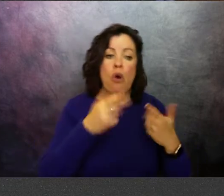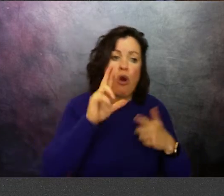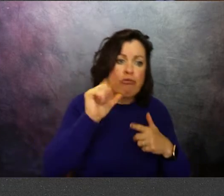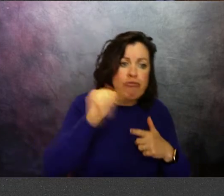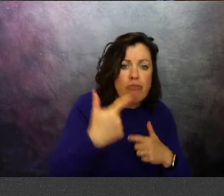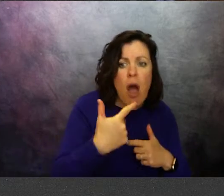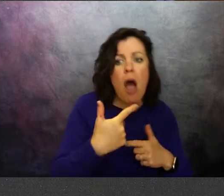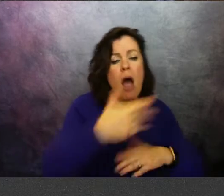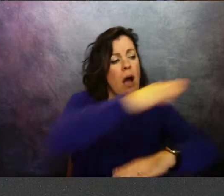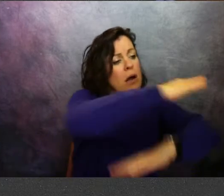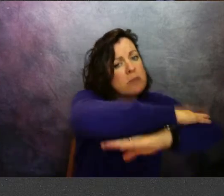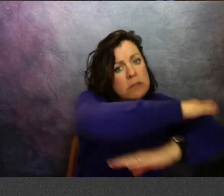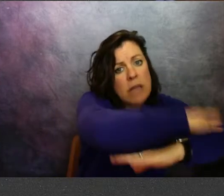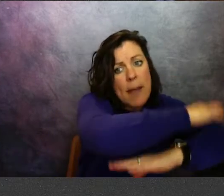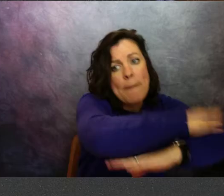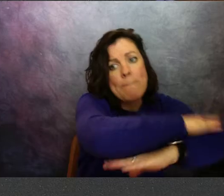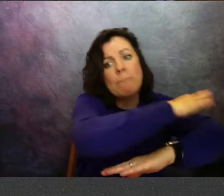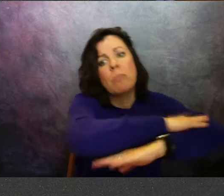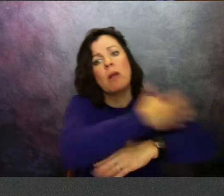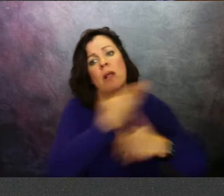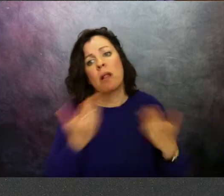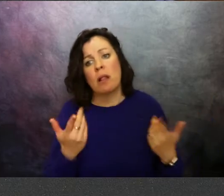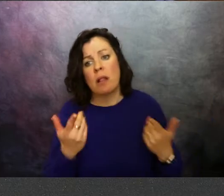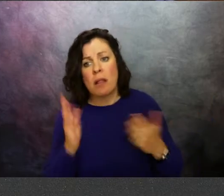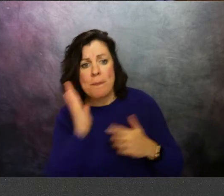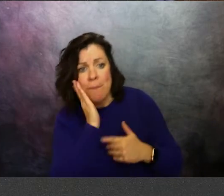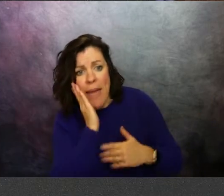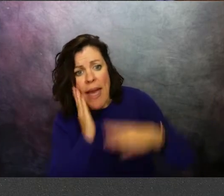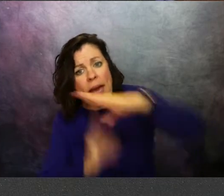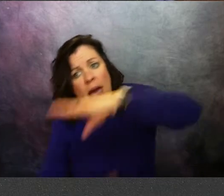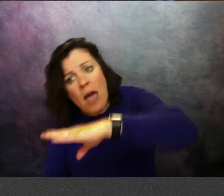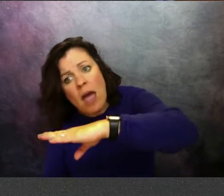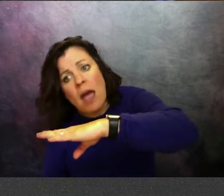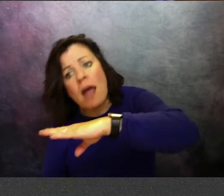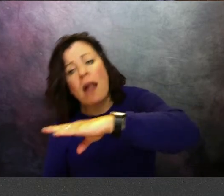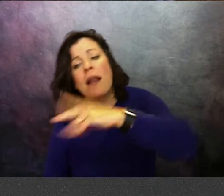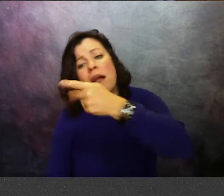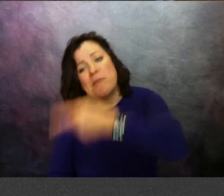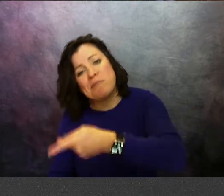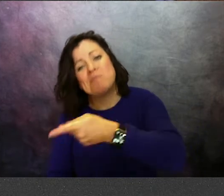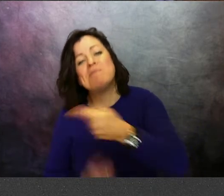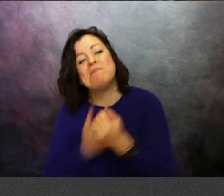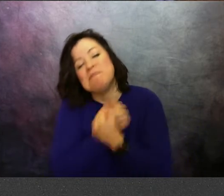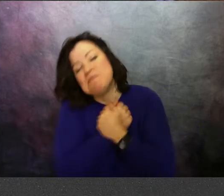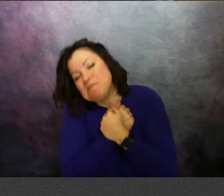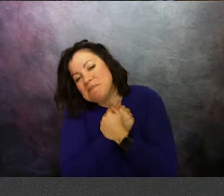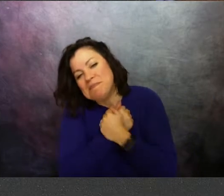It's like she has a little table and she has her bed and she's on her bed with her teddy bear.